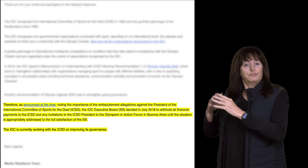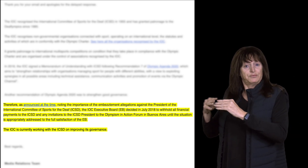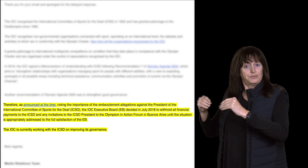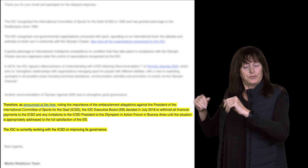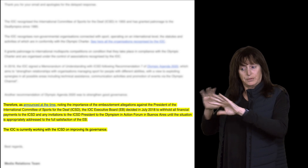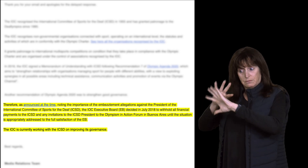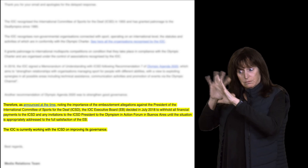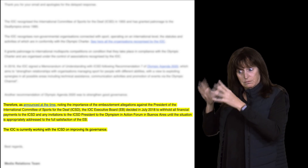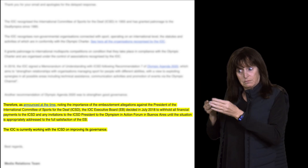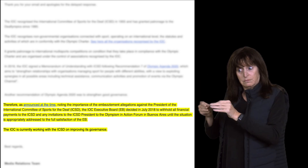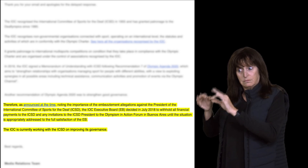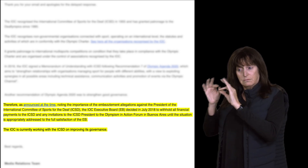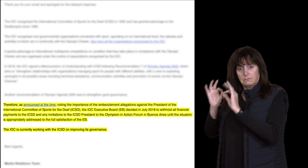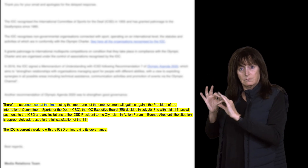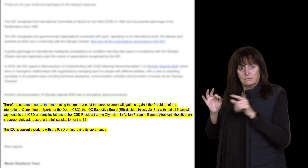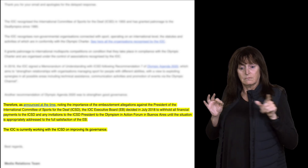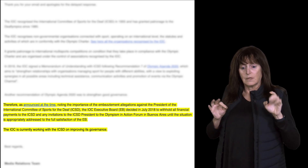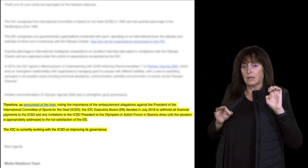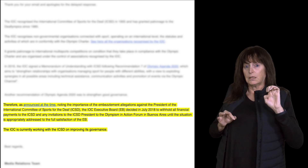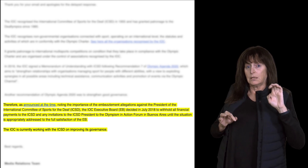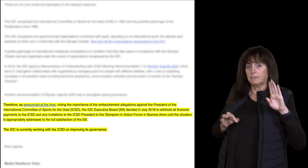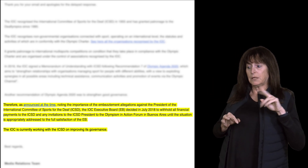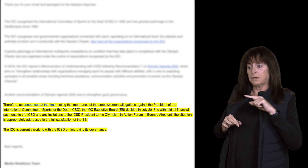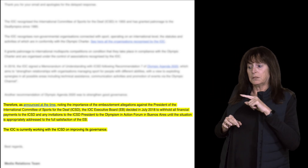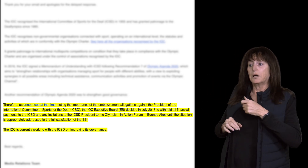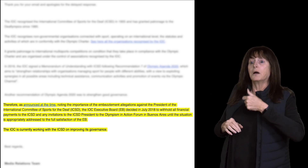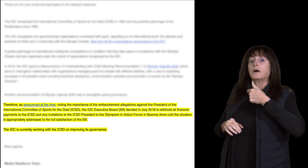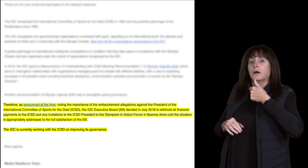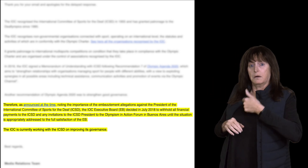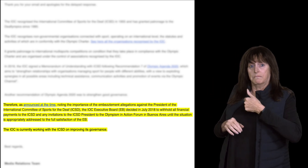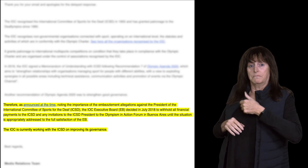appropriately addressed to the full satisfaction of the EB.